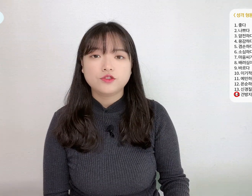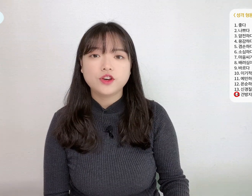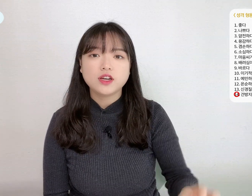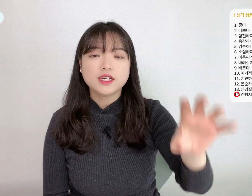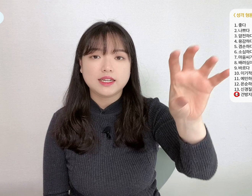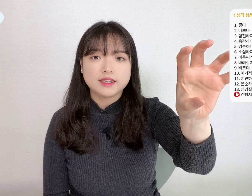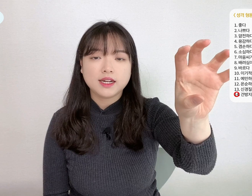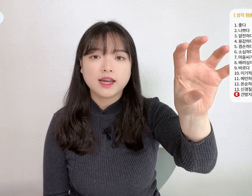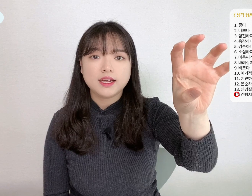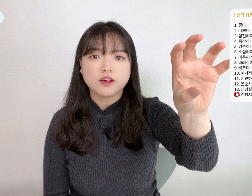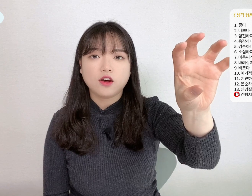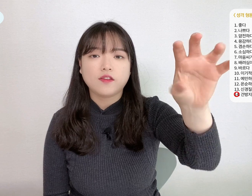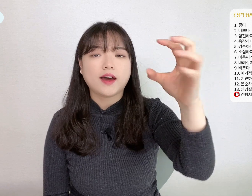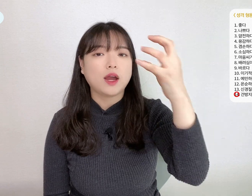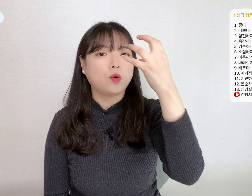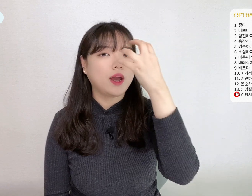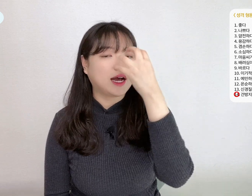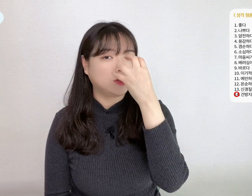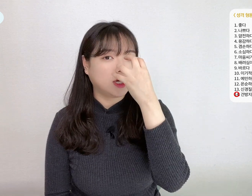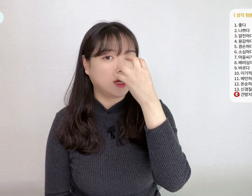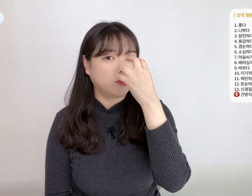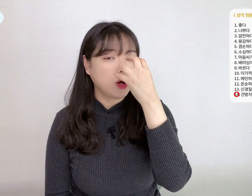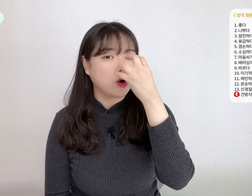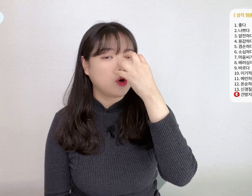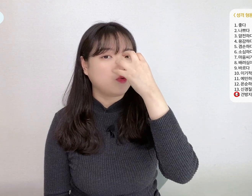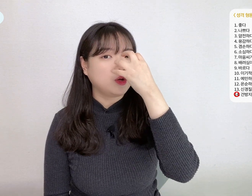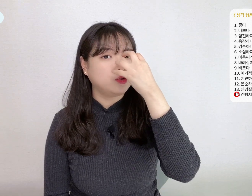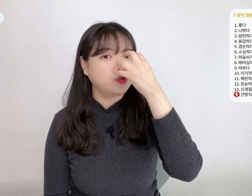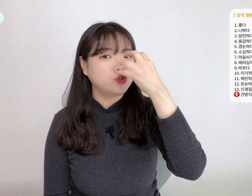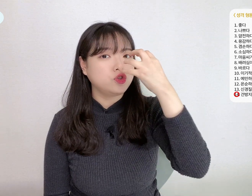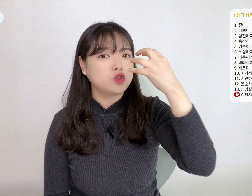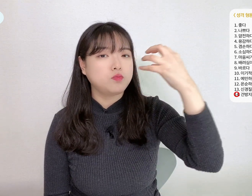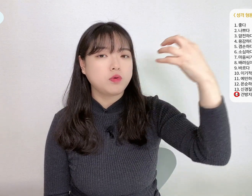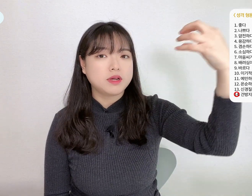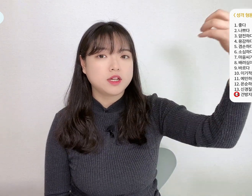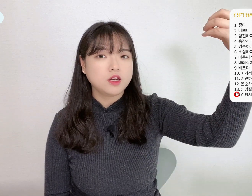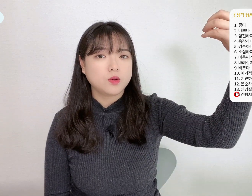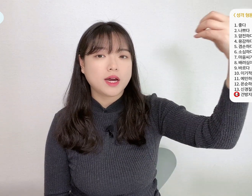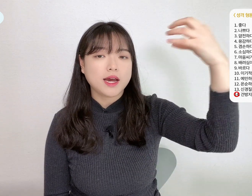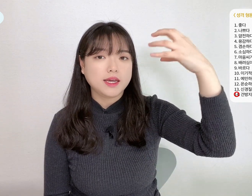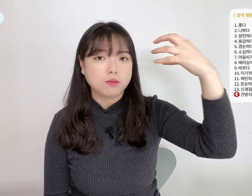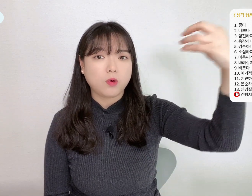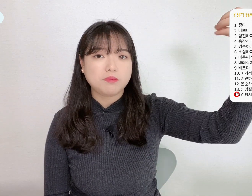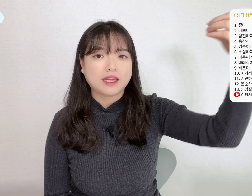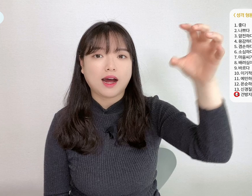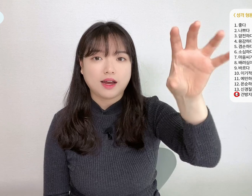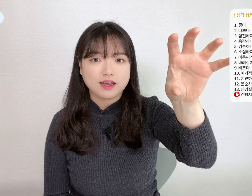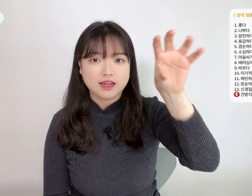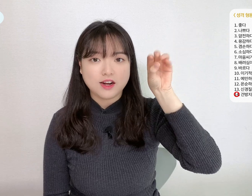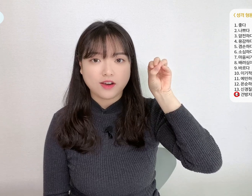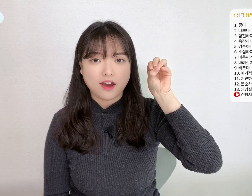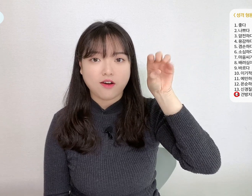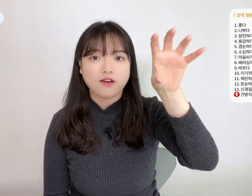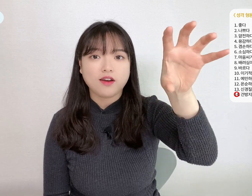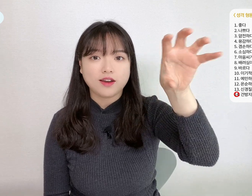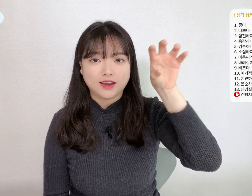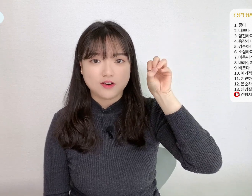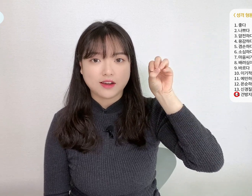bringing my fingers together. You can use it like this when you bring it back